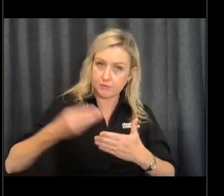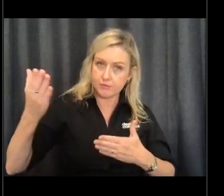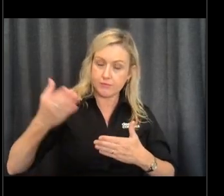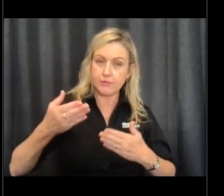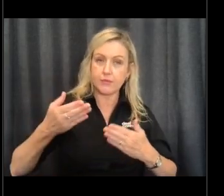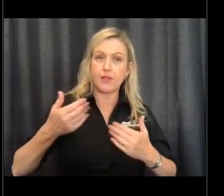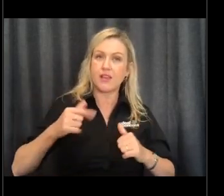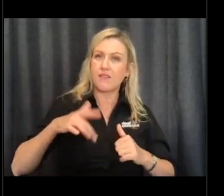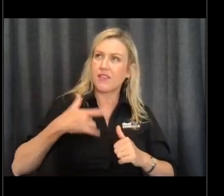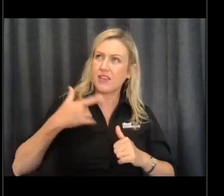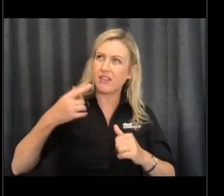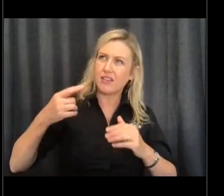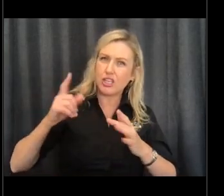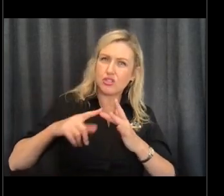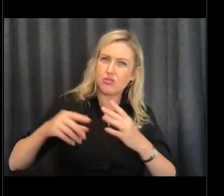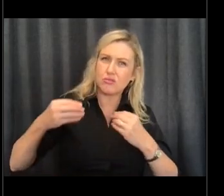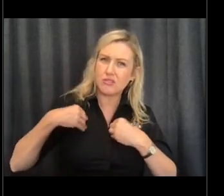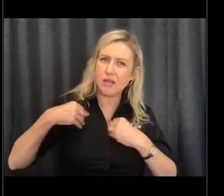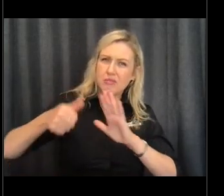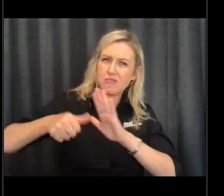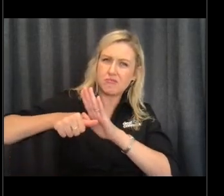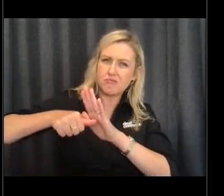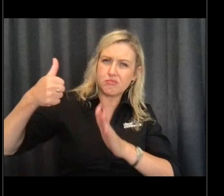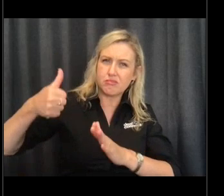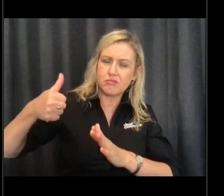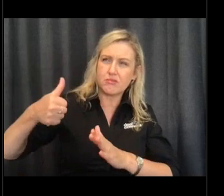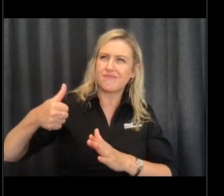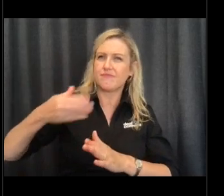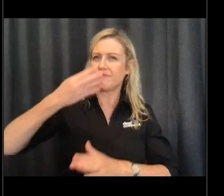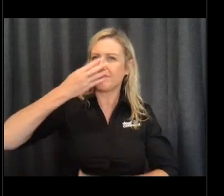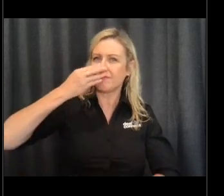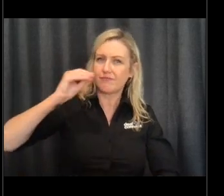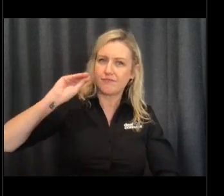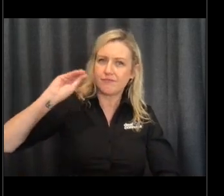well by the insurer, are often keen on changing their insurer. I'm sick of them, I want to deal with somebody else.